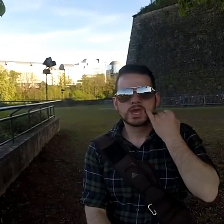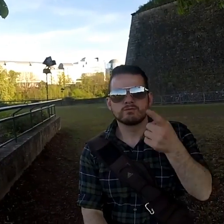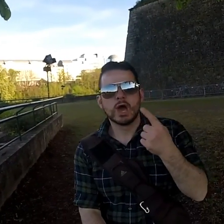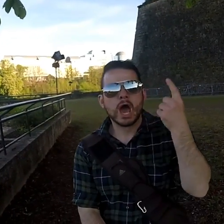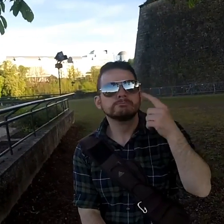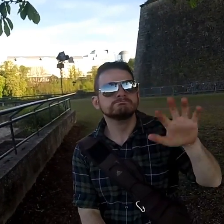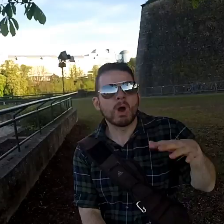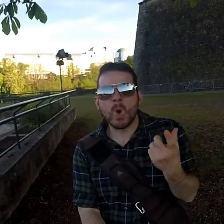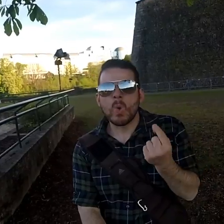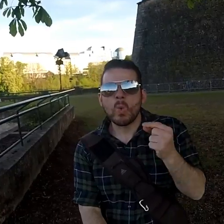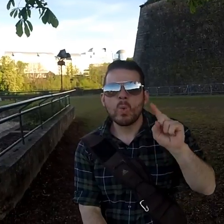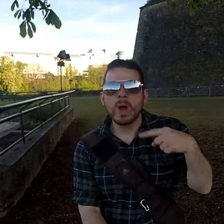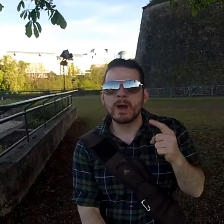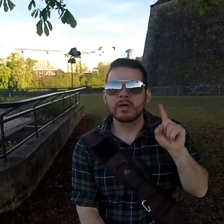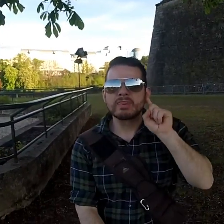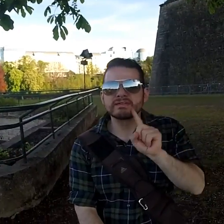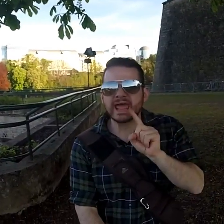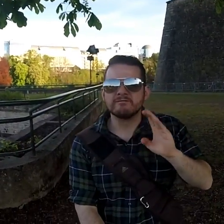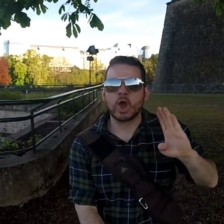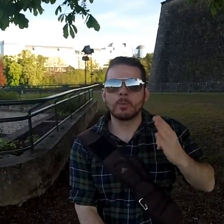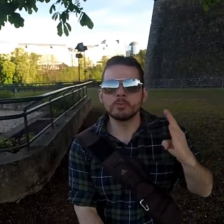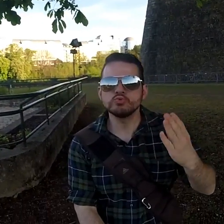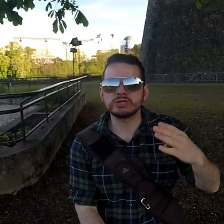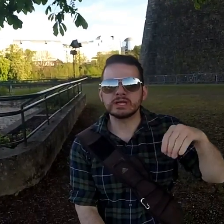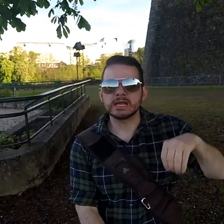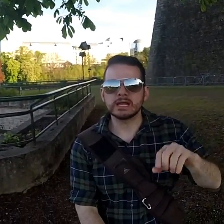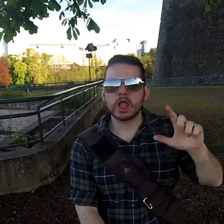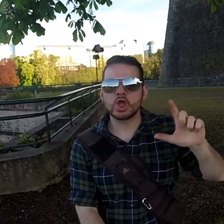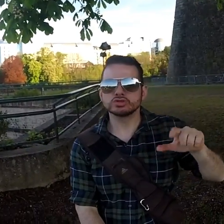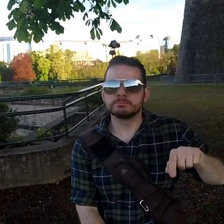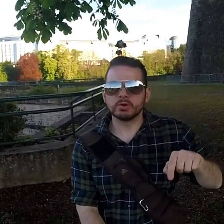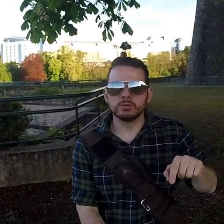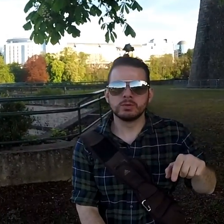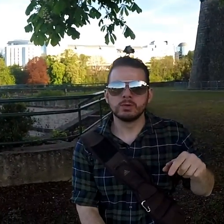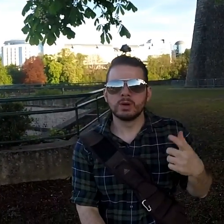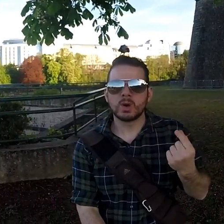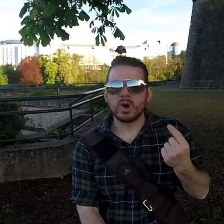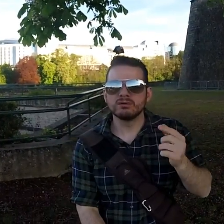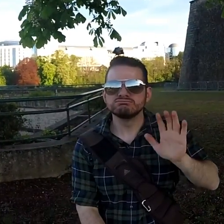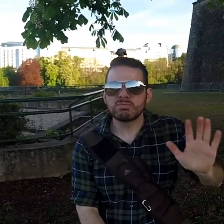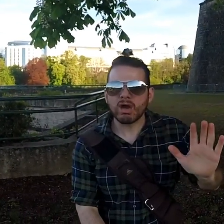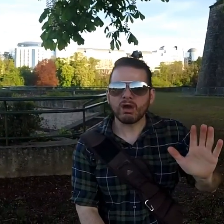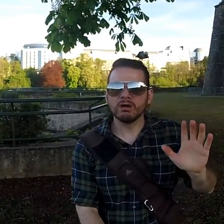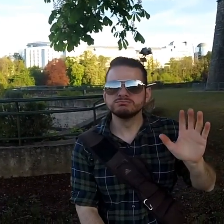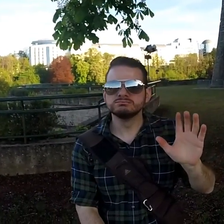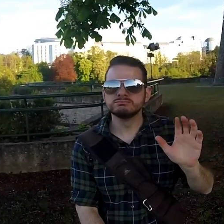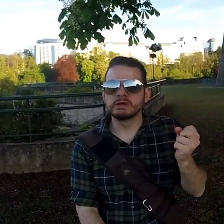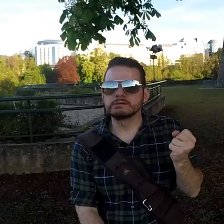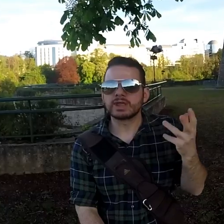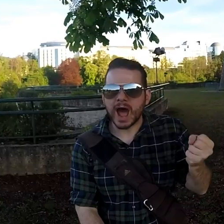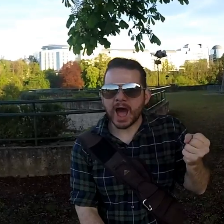If you're wondering about the deaf community in Luxembourg. What is their sign language?